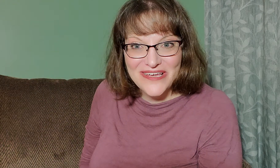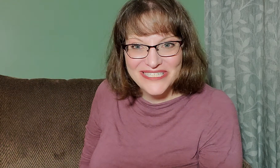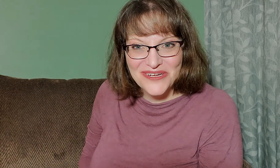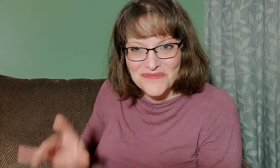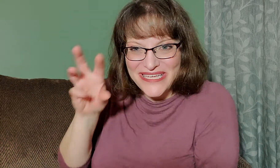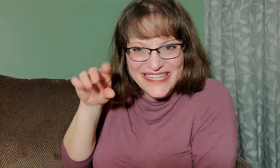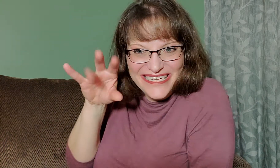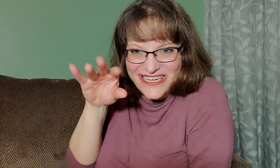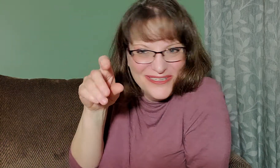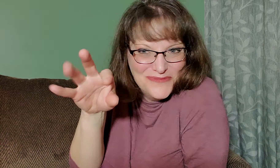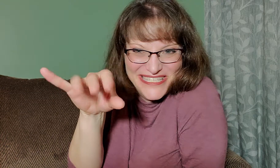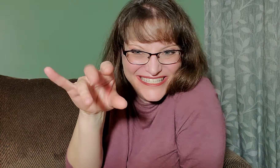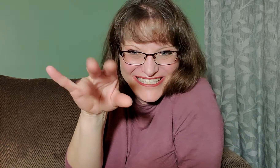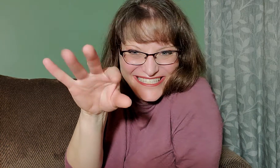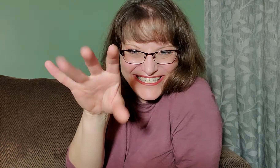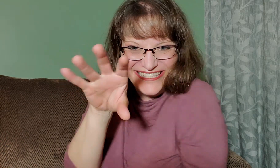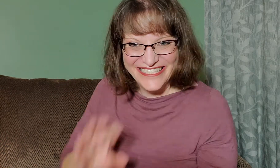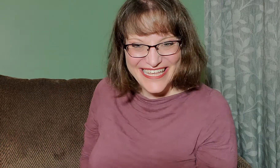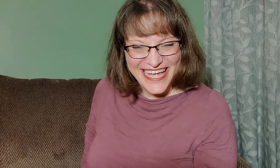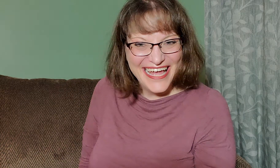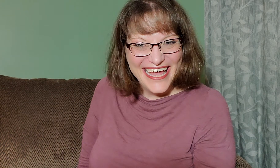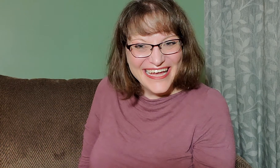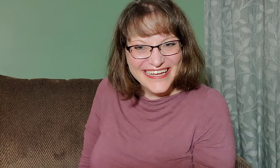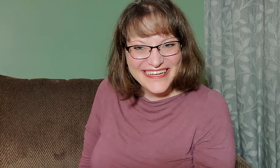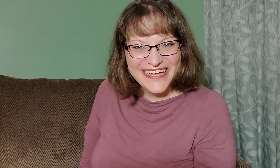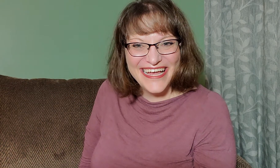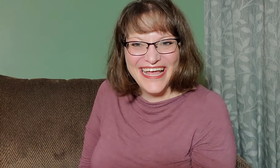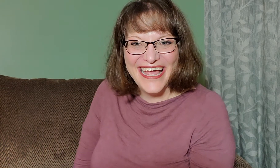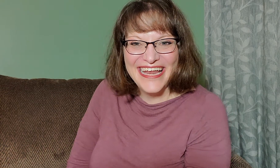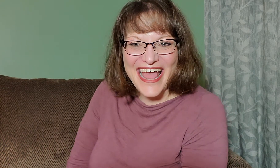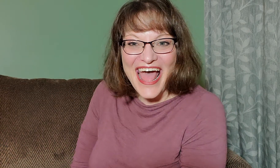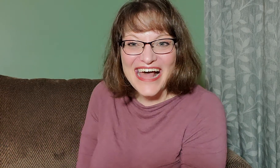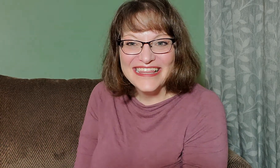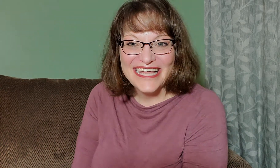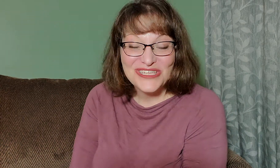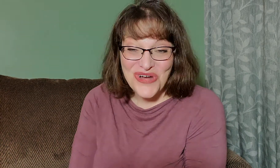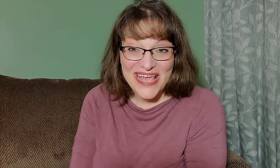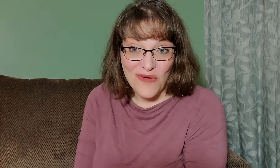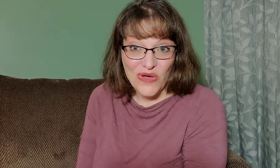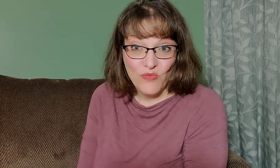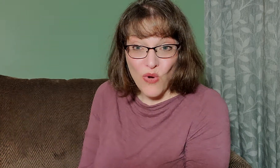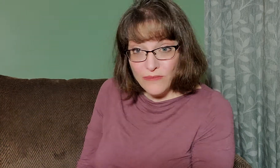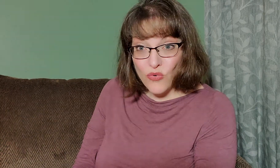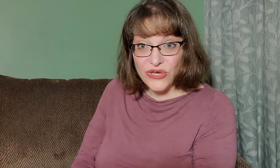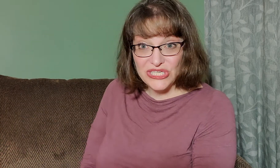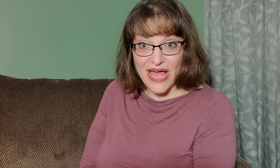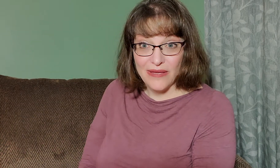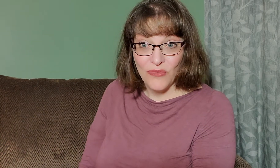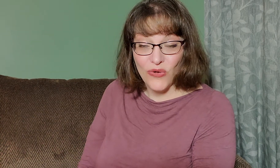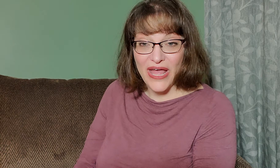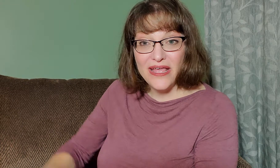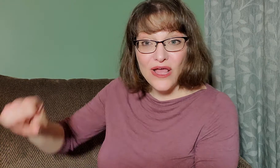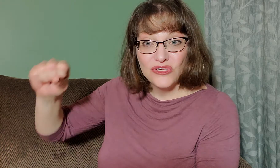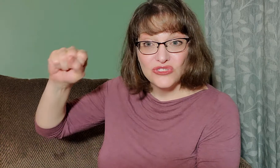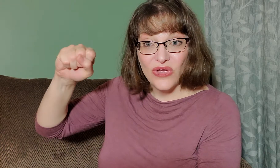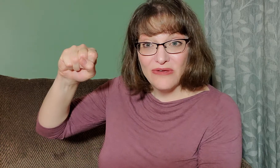they're tickle-bees and they tickle you! Bzzz! Good! Let's try that one one more time. Get